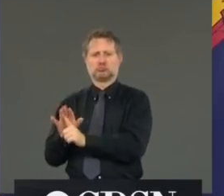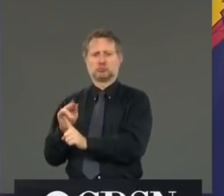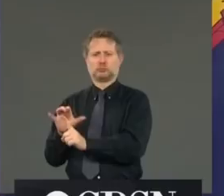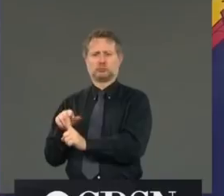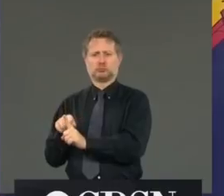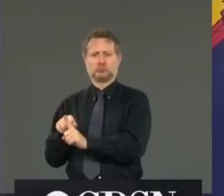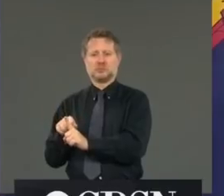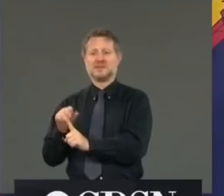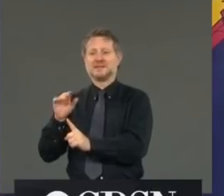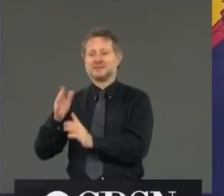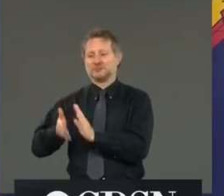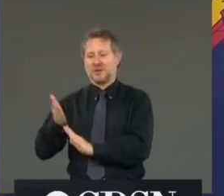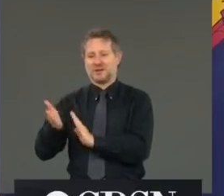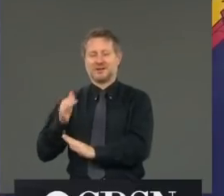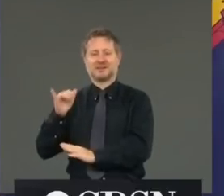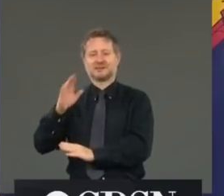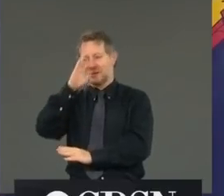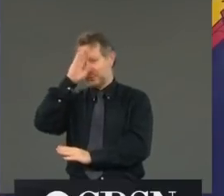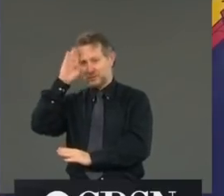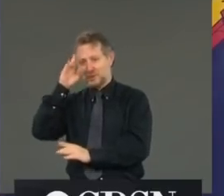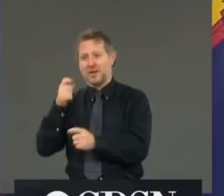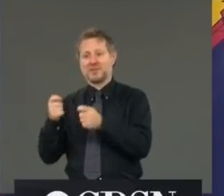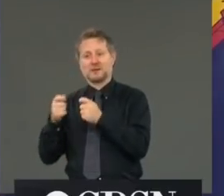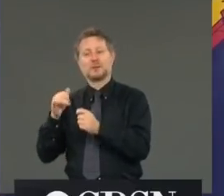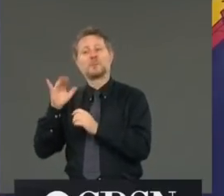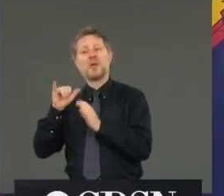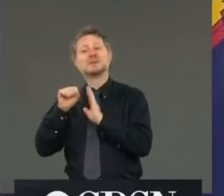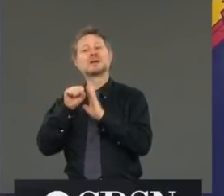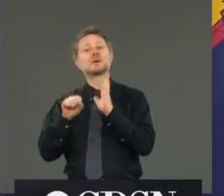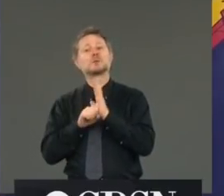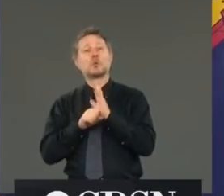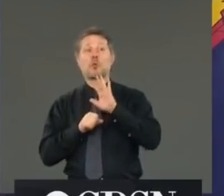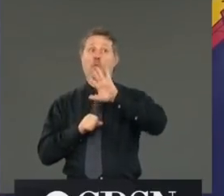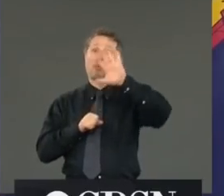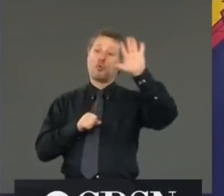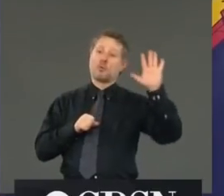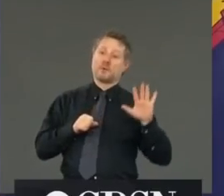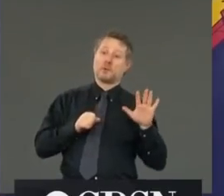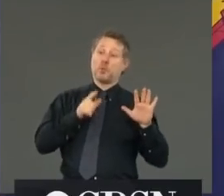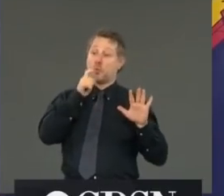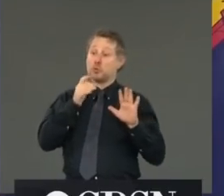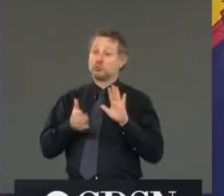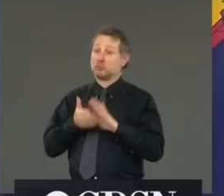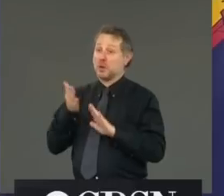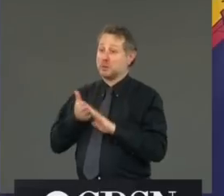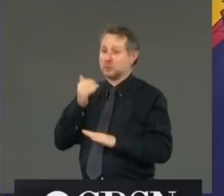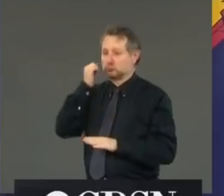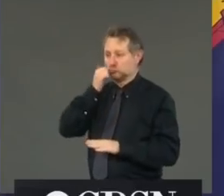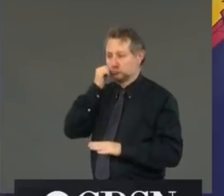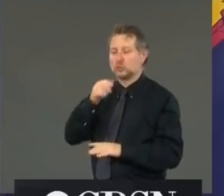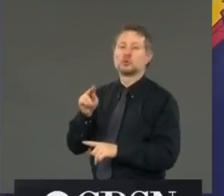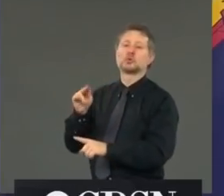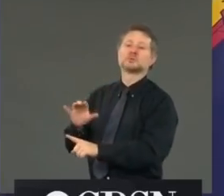IT'S ONLY THOSE 11 HOSPITALS. SO WHATEVER THE POLICY IN THOSE 11 HOSPITALS, THOSE H&H HOSPITALS, THAT'S UP TO THE